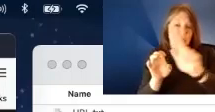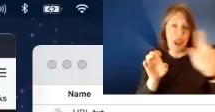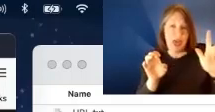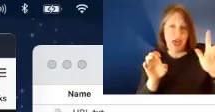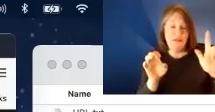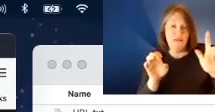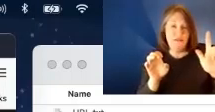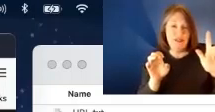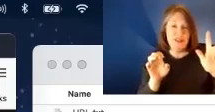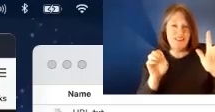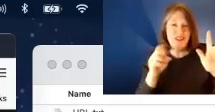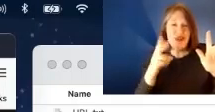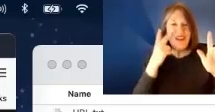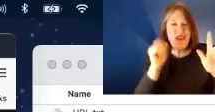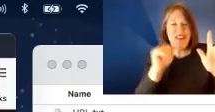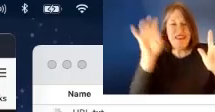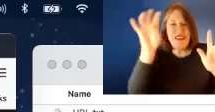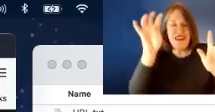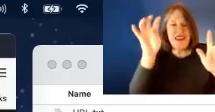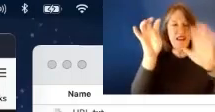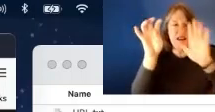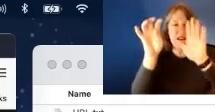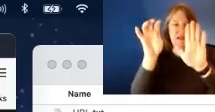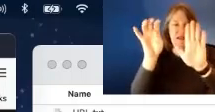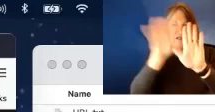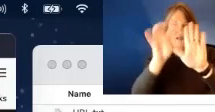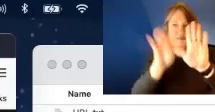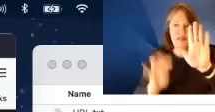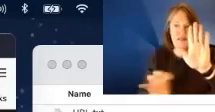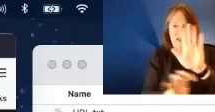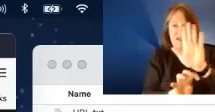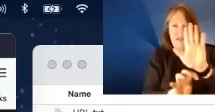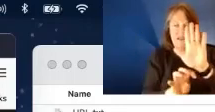the text is going to flow around that. The Texas kind of tight here,